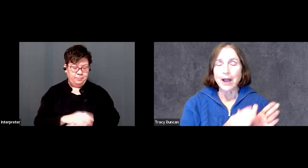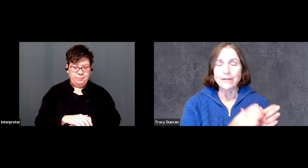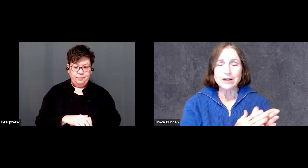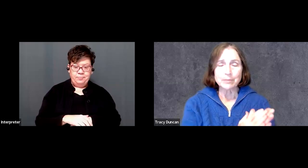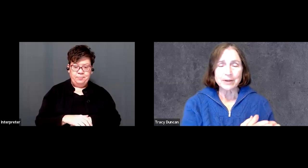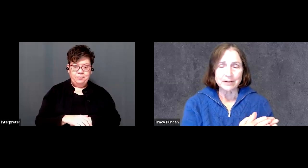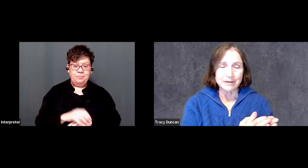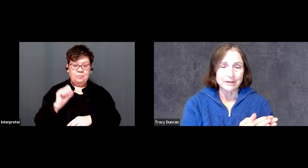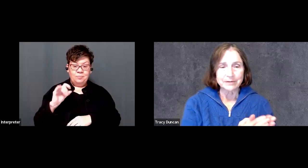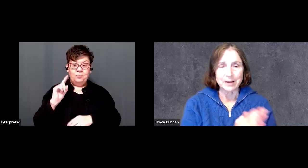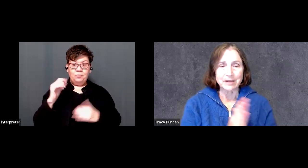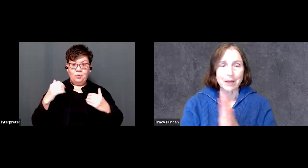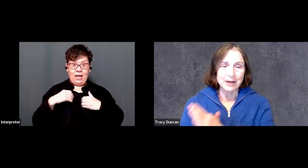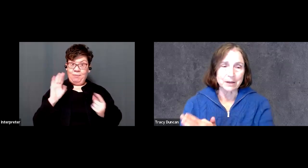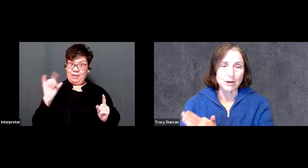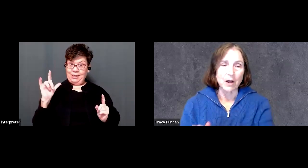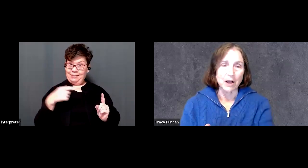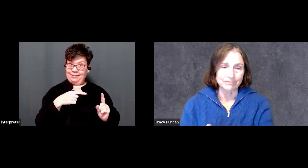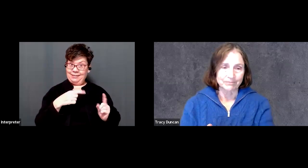So having a bill does not mean it's a law.